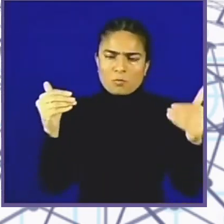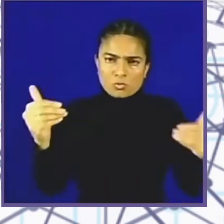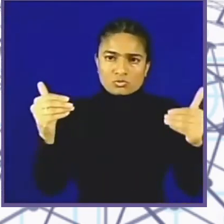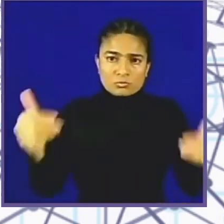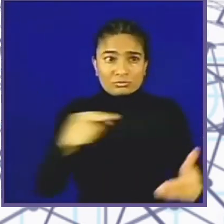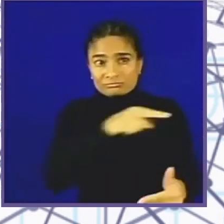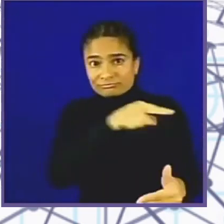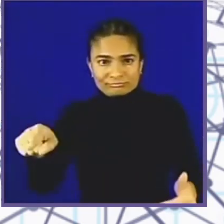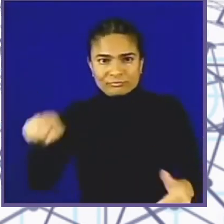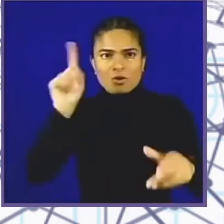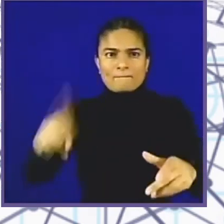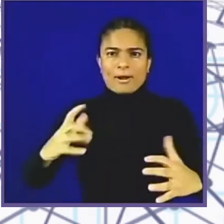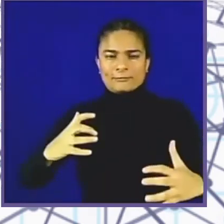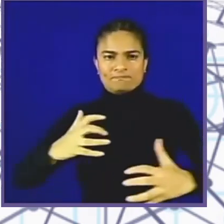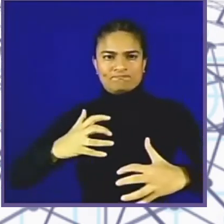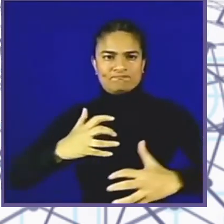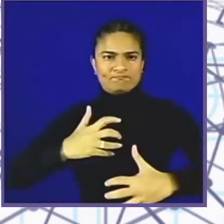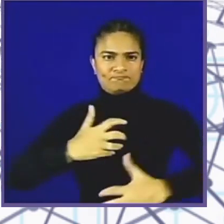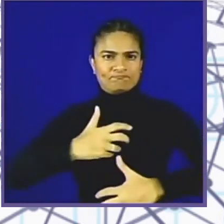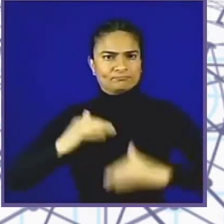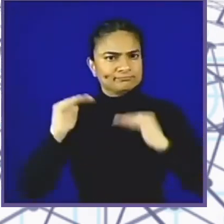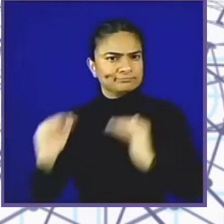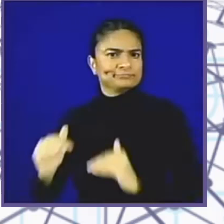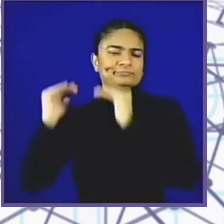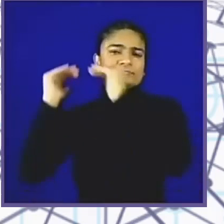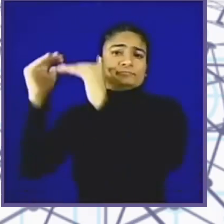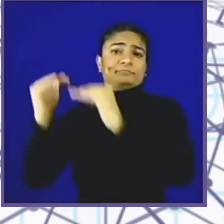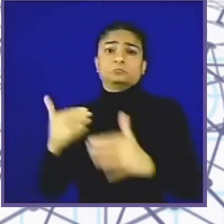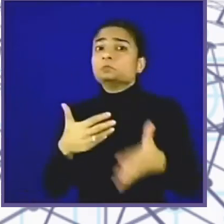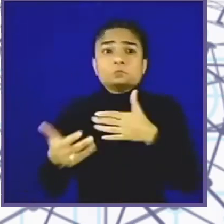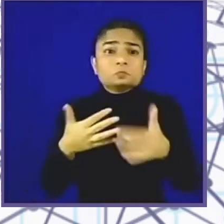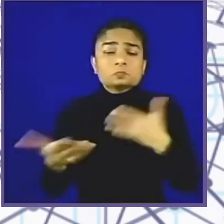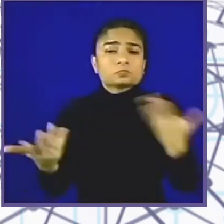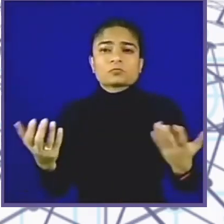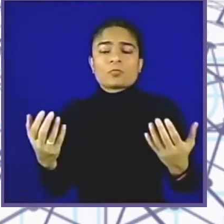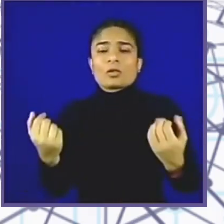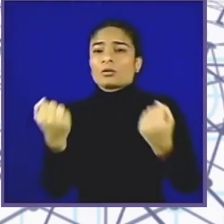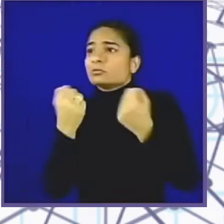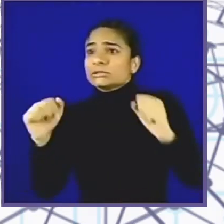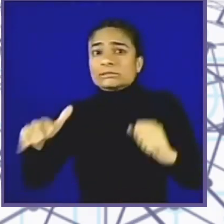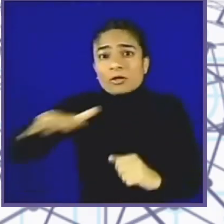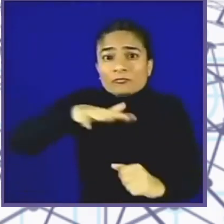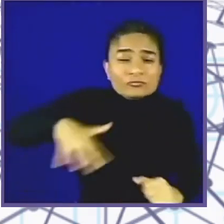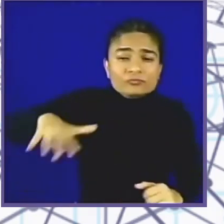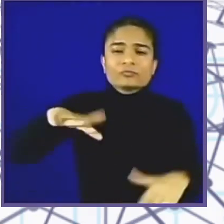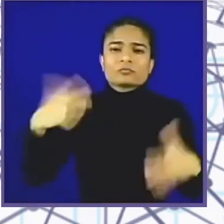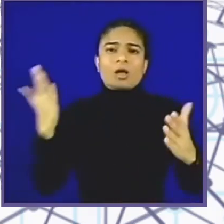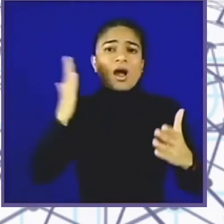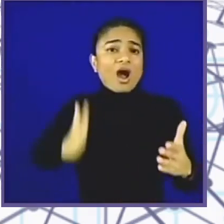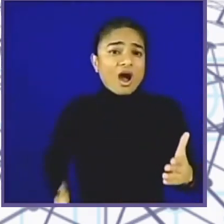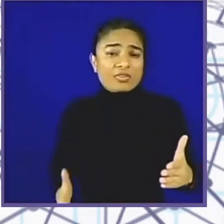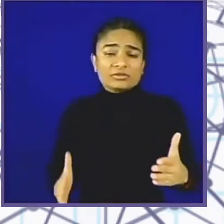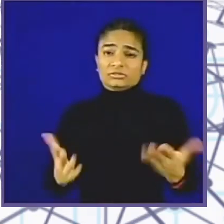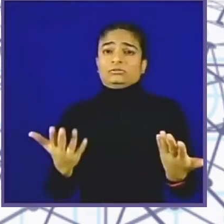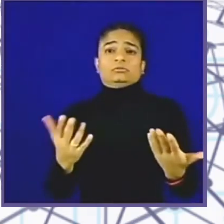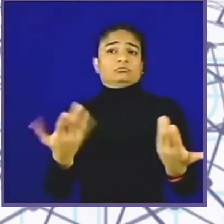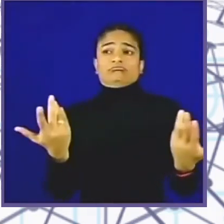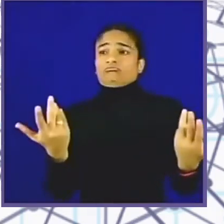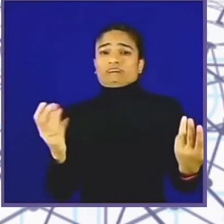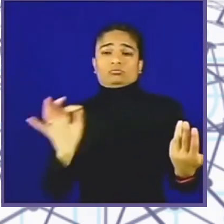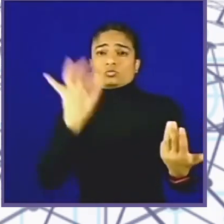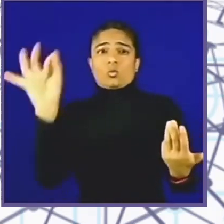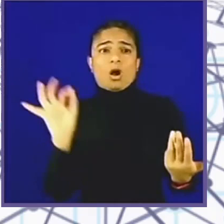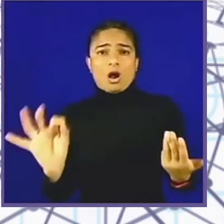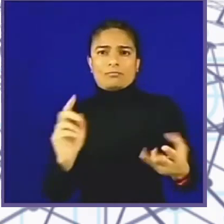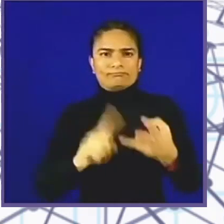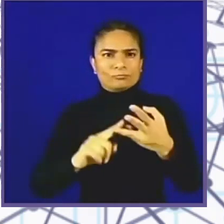or for ethics because of new emerging technologies. In the next five years,